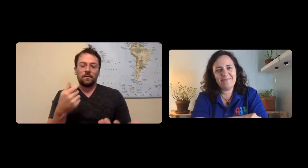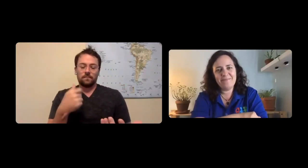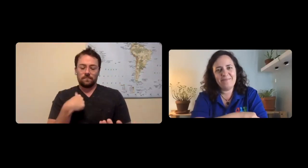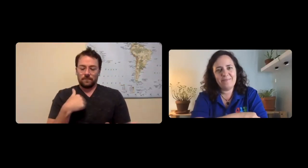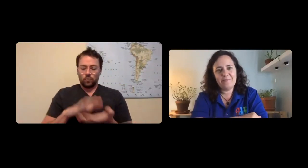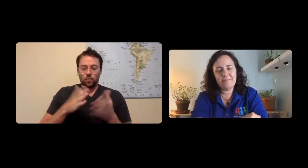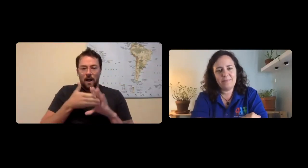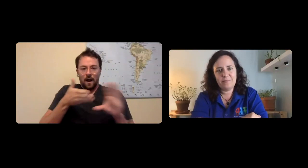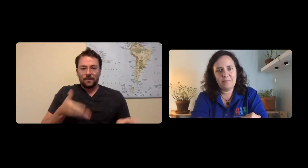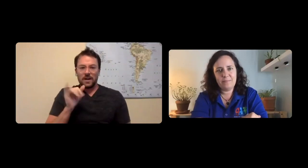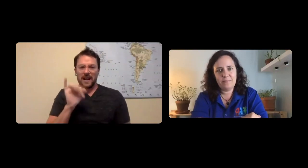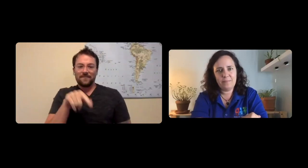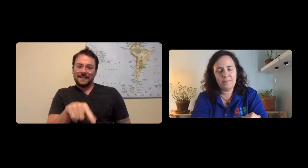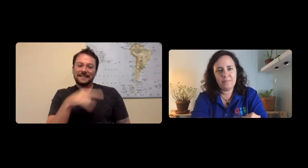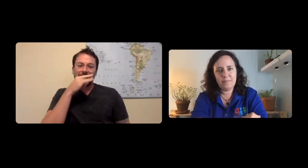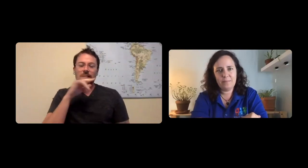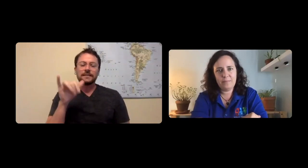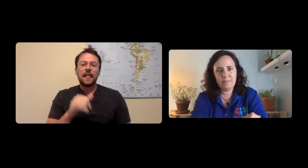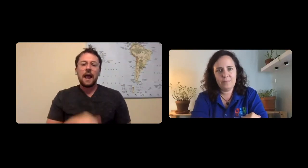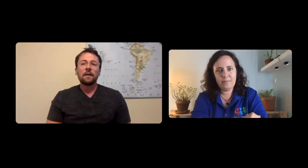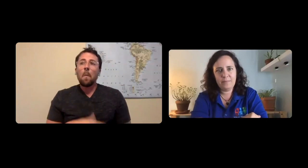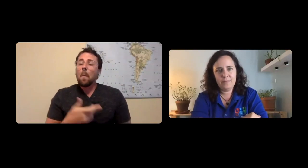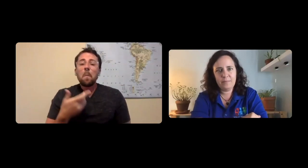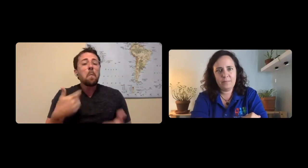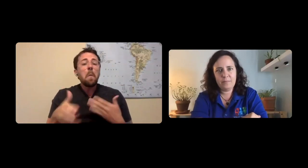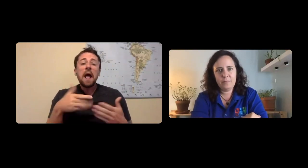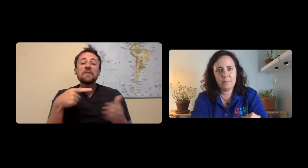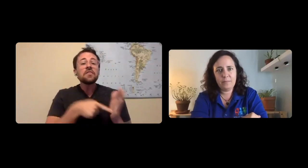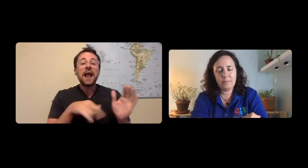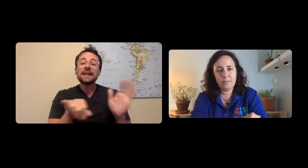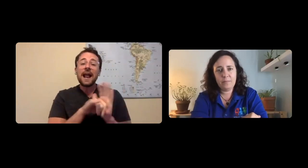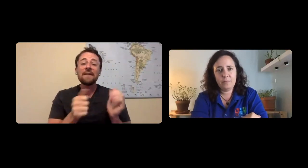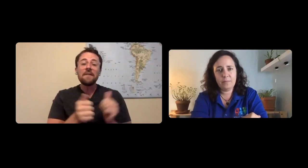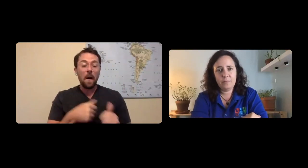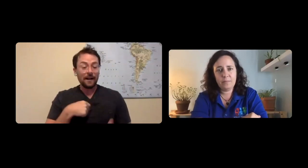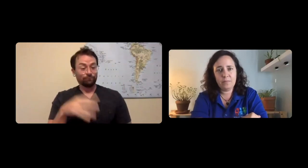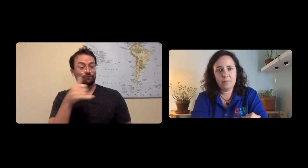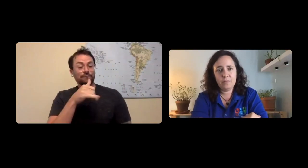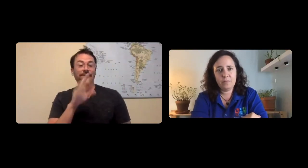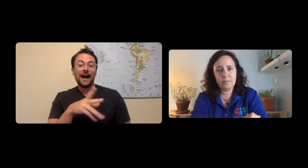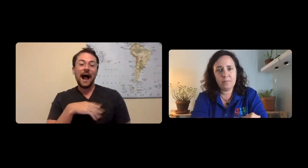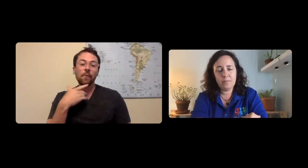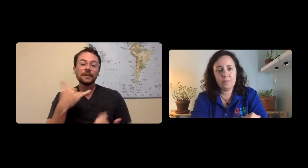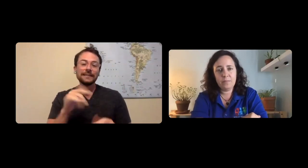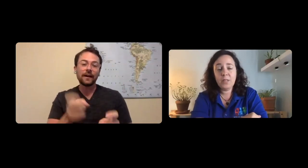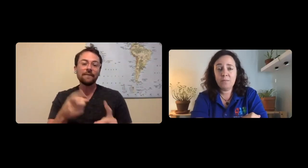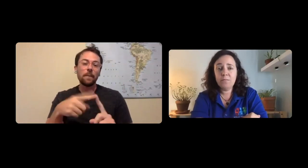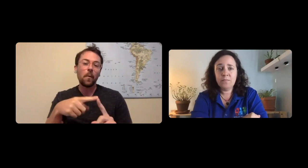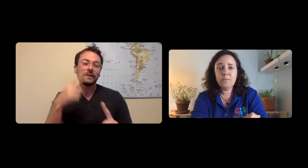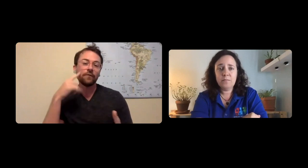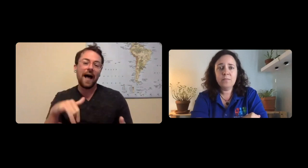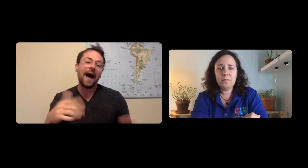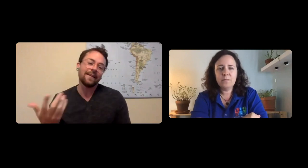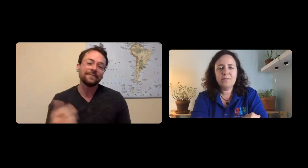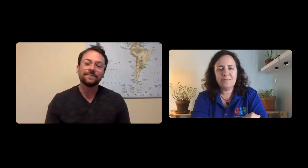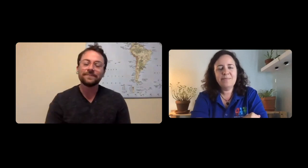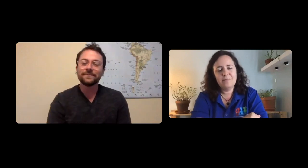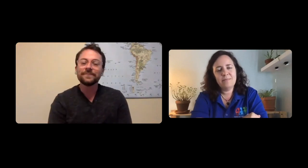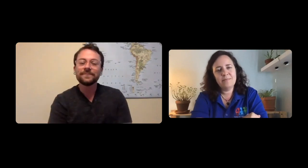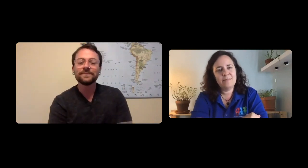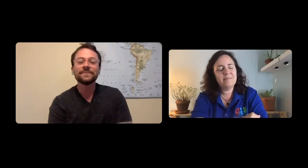Of course, that would require a restandardization which is a big negative but I have actually